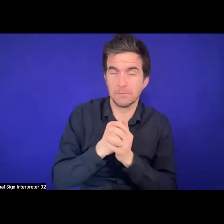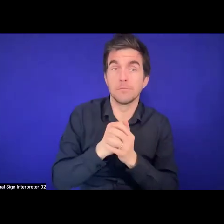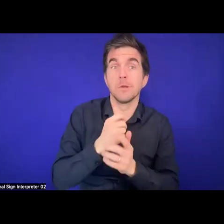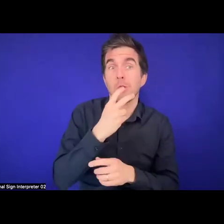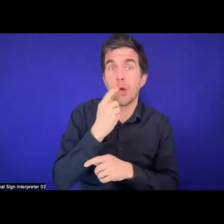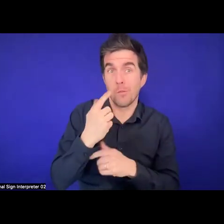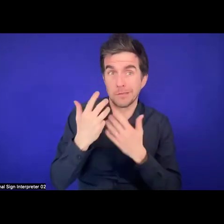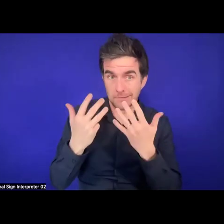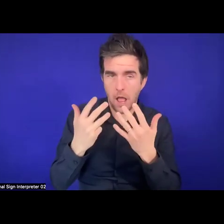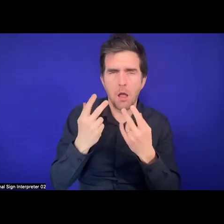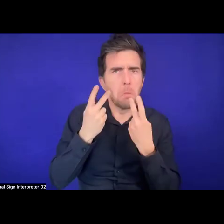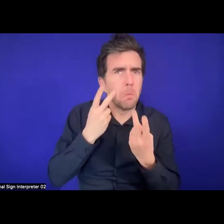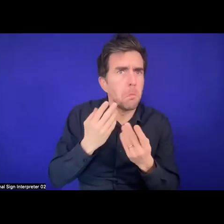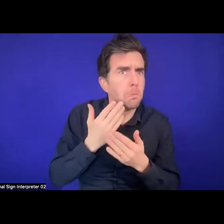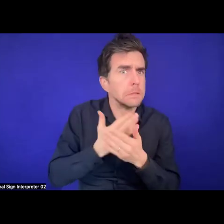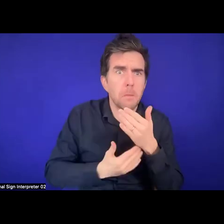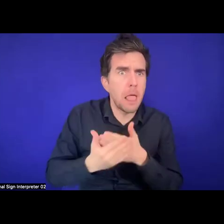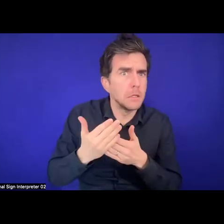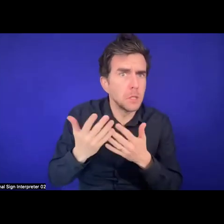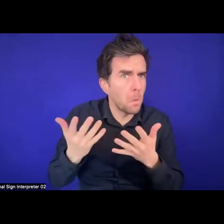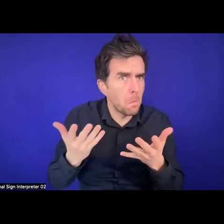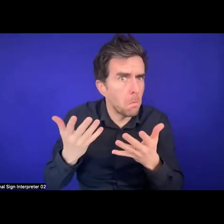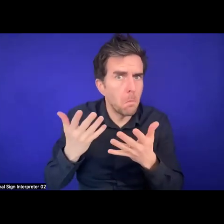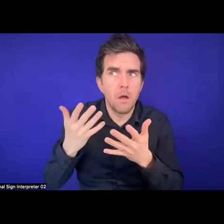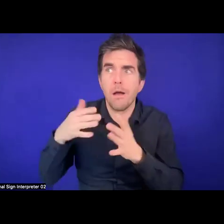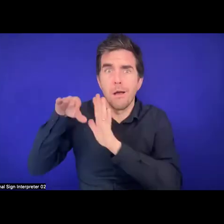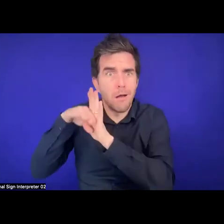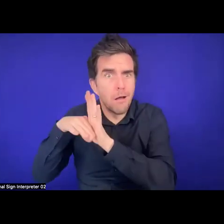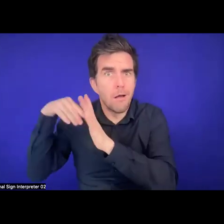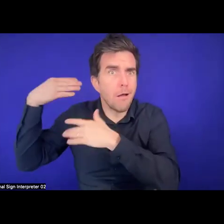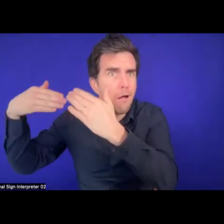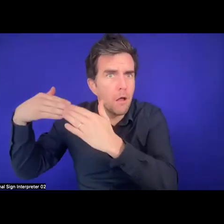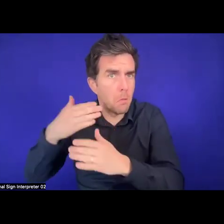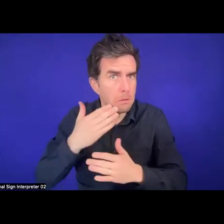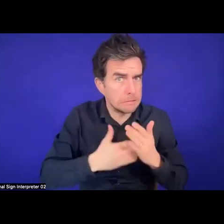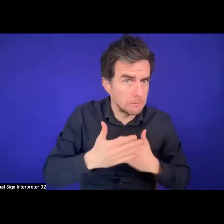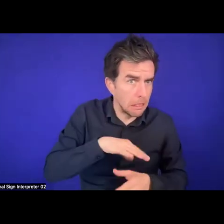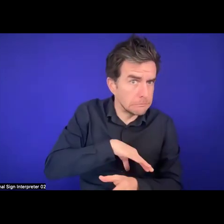at national and global level and found that it wasn't. So over the last five years,